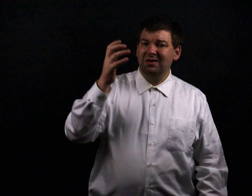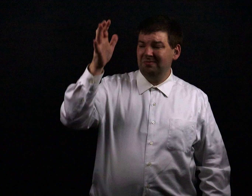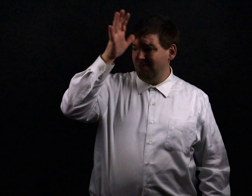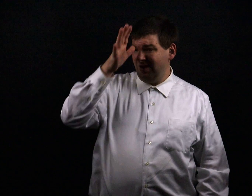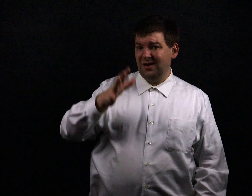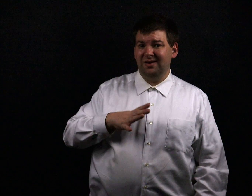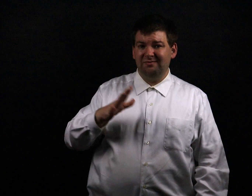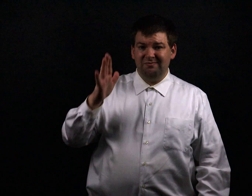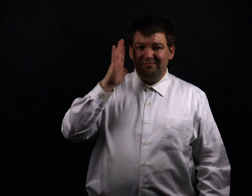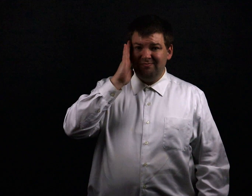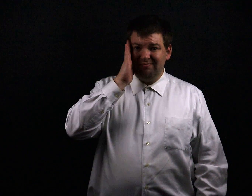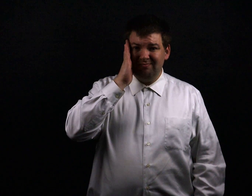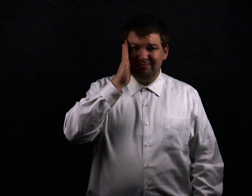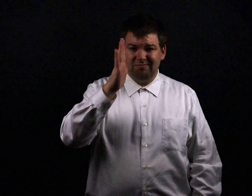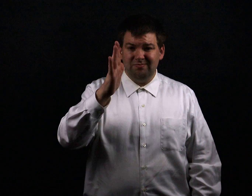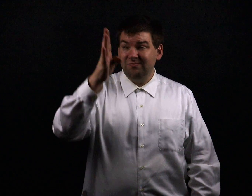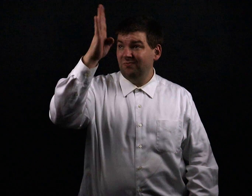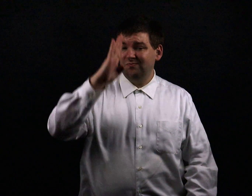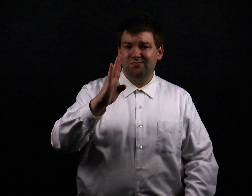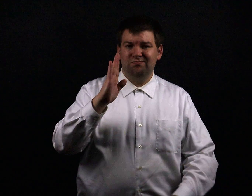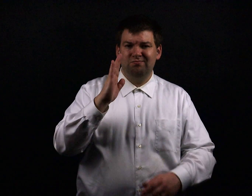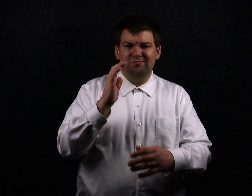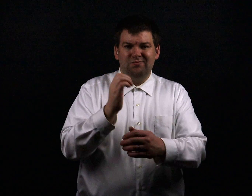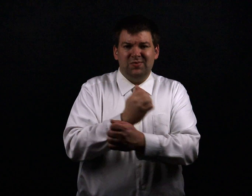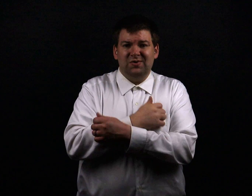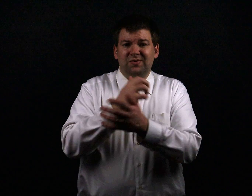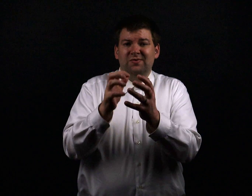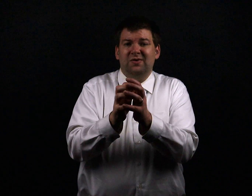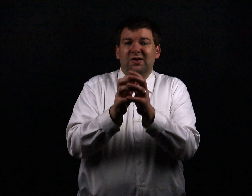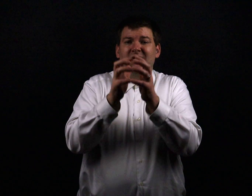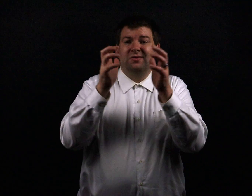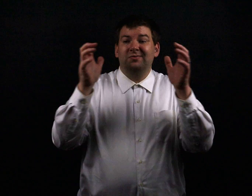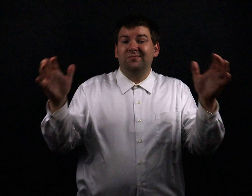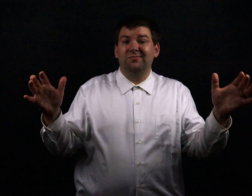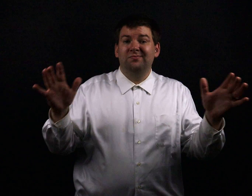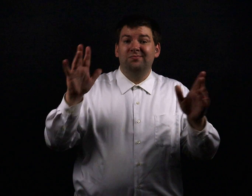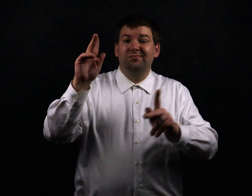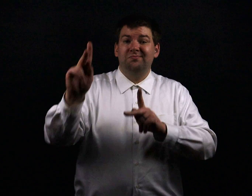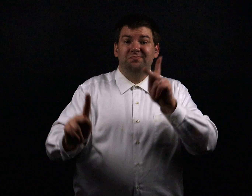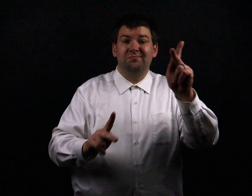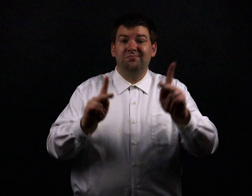What is man that God would love his virtue so much higher above human mind love his virtue so much